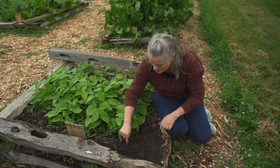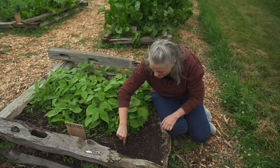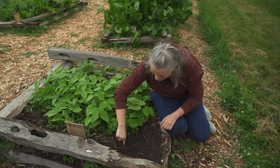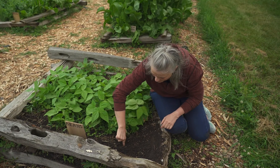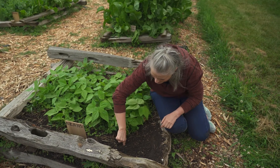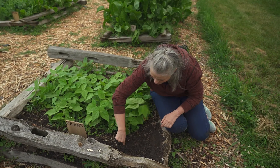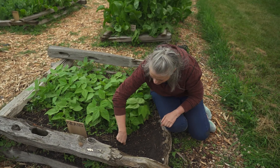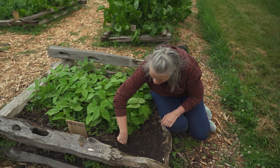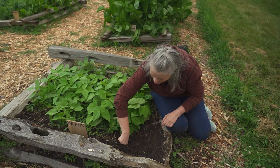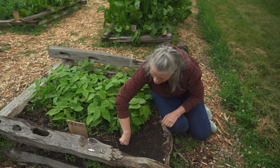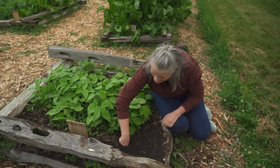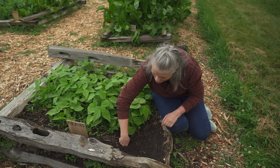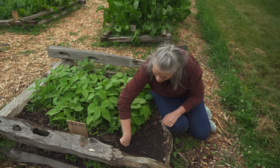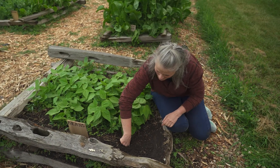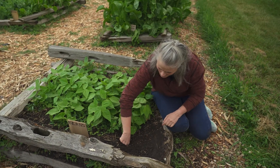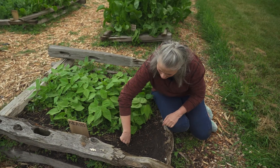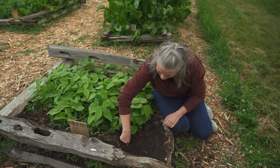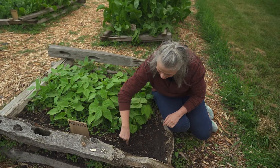Do you wanna do more? I think so too.